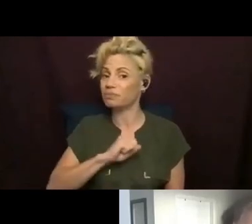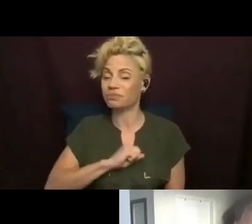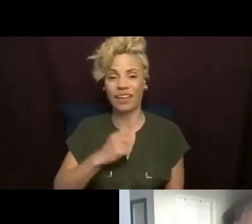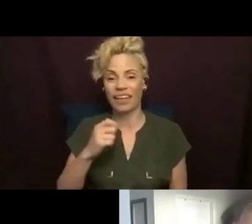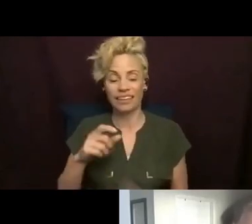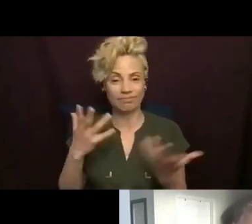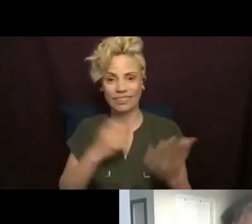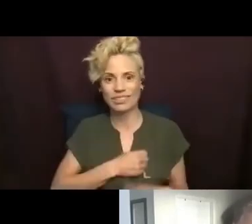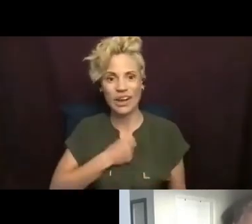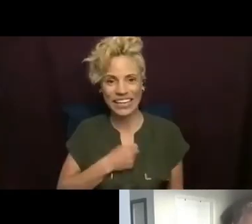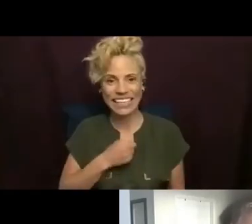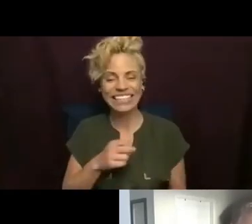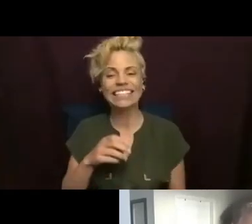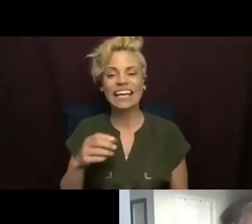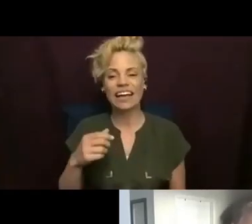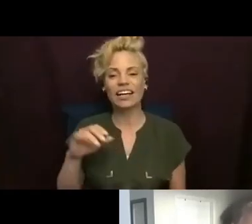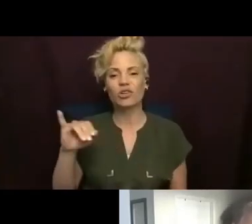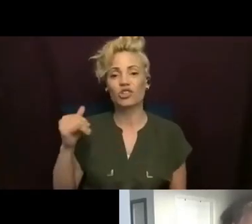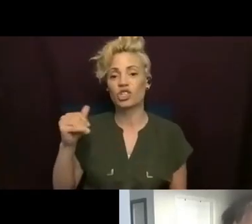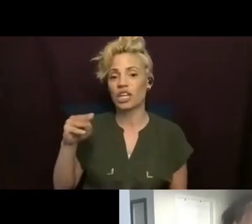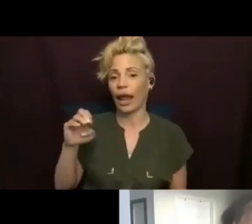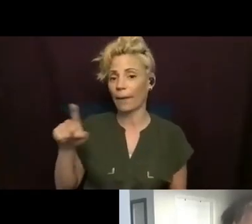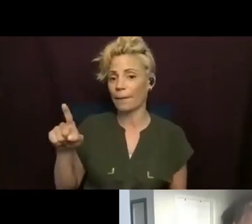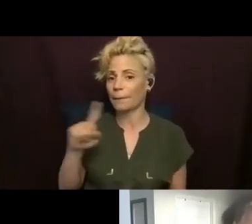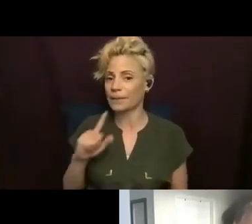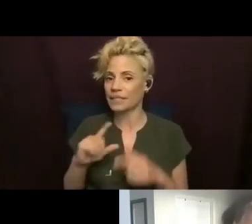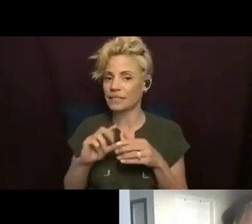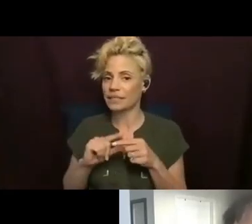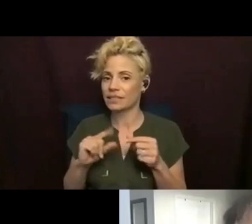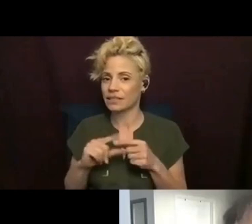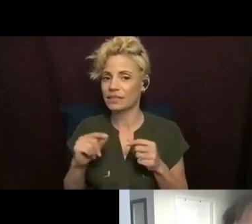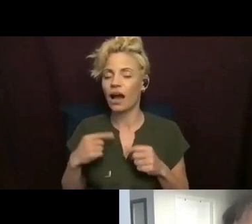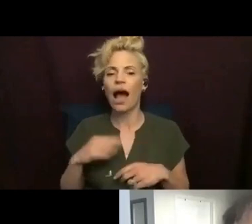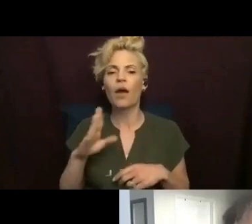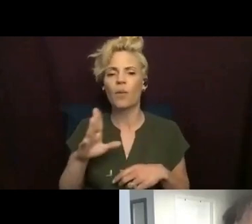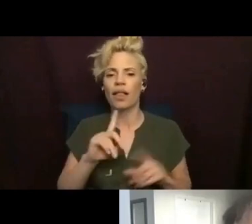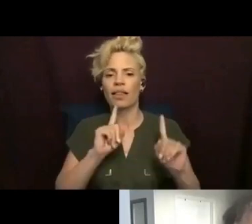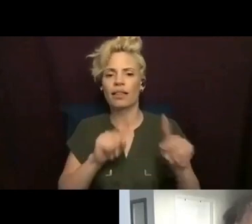I will take this and I would say that